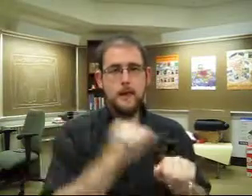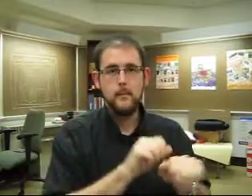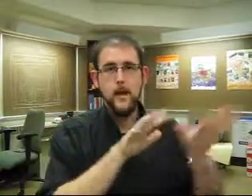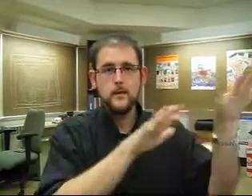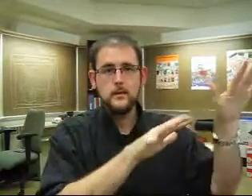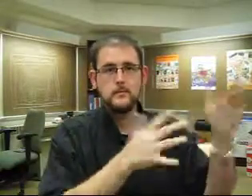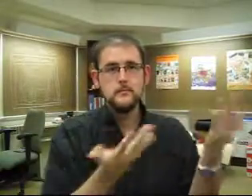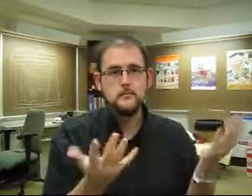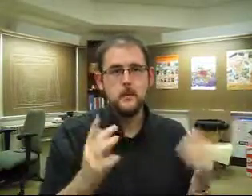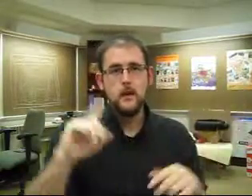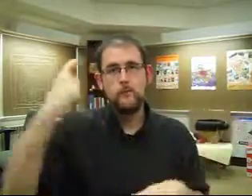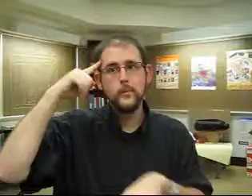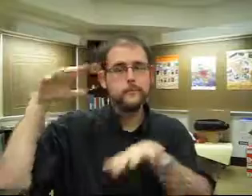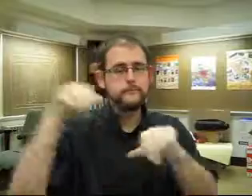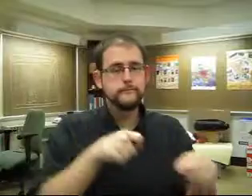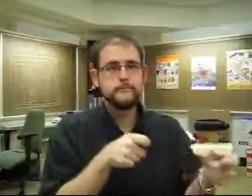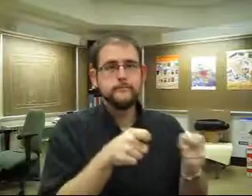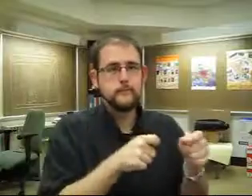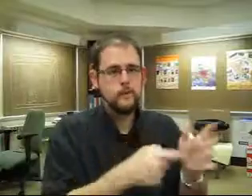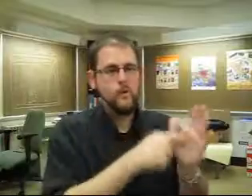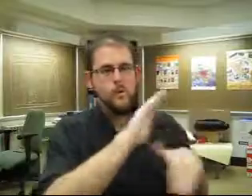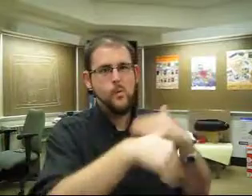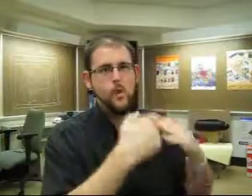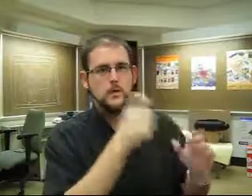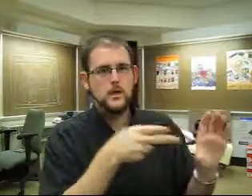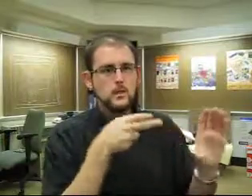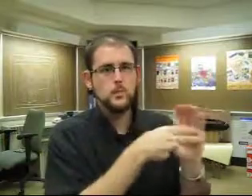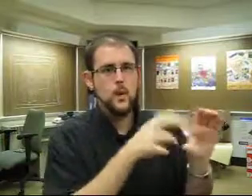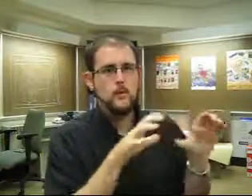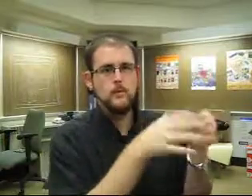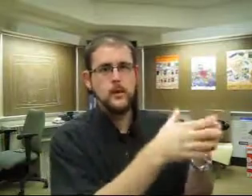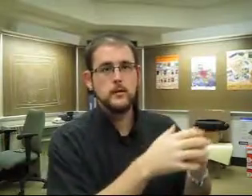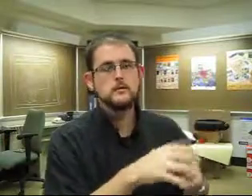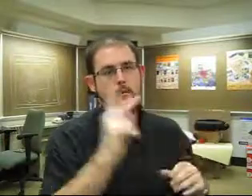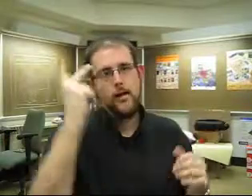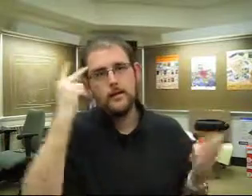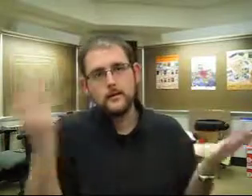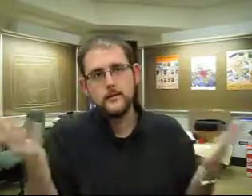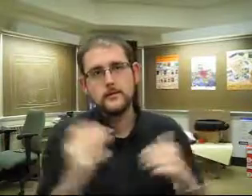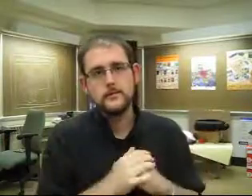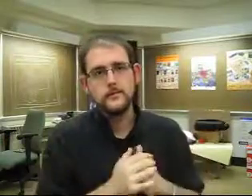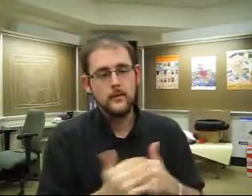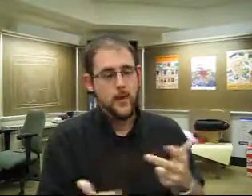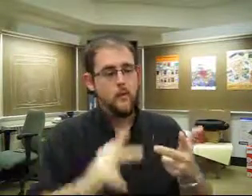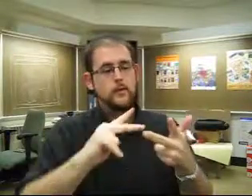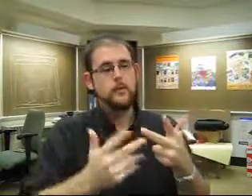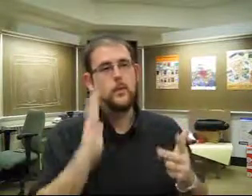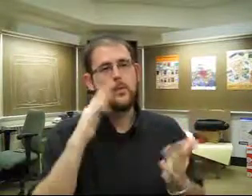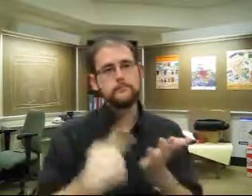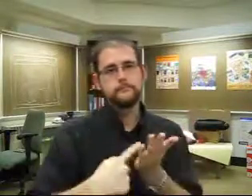Then Lion Mountain, where the government required all men to join the party -- politics.